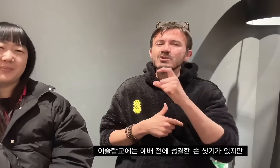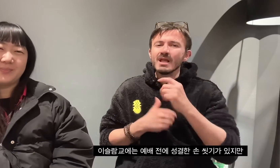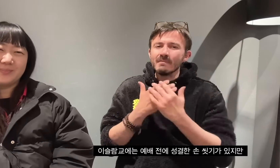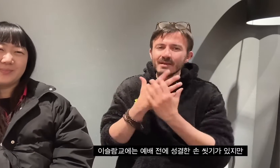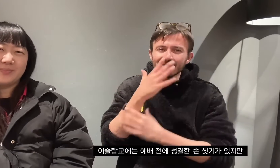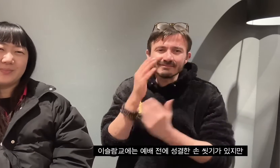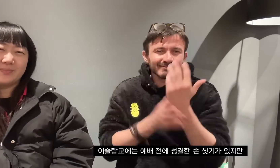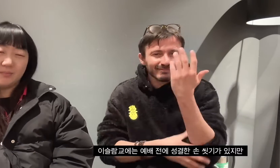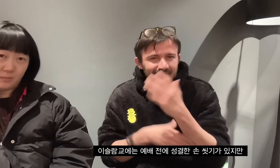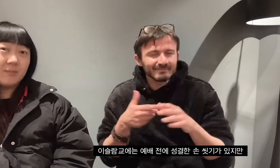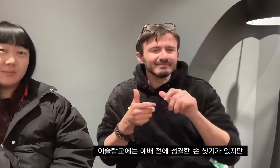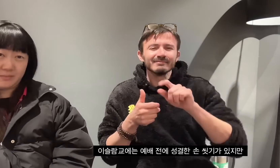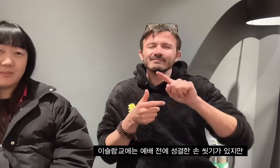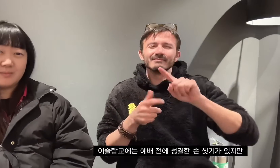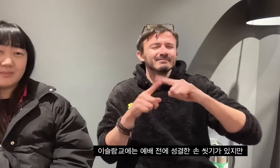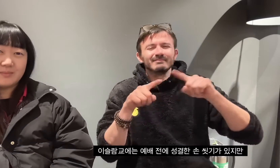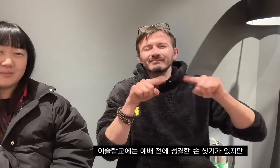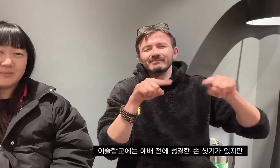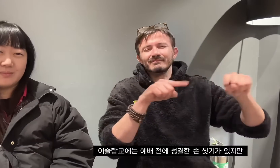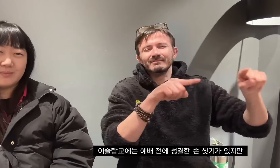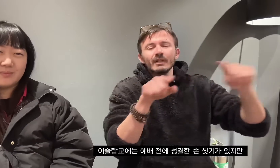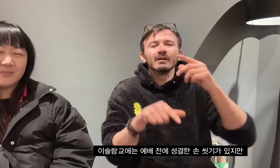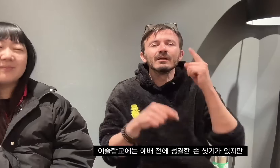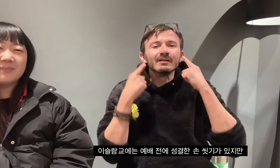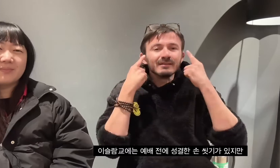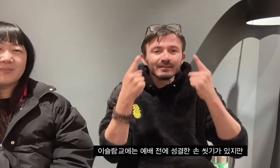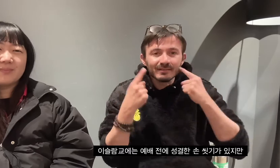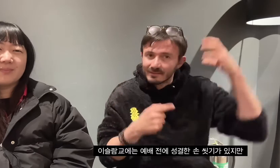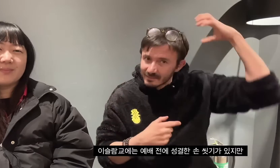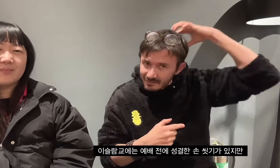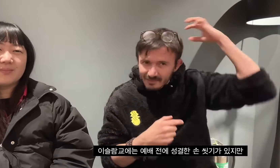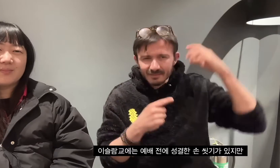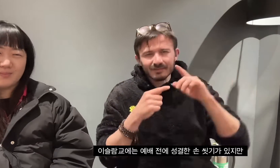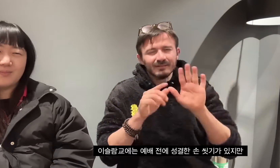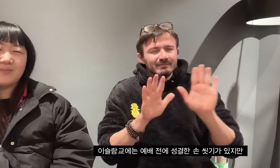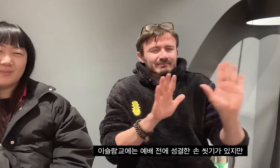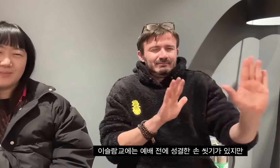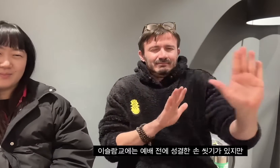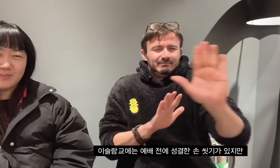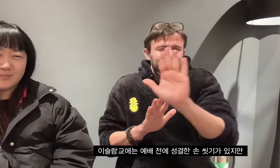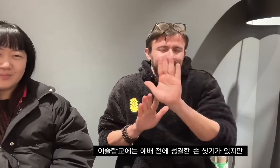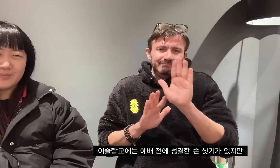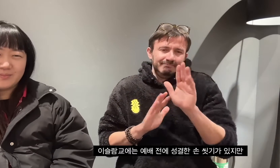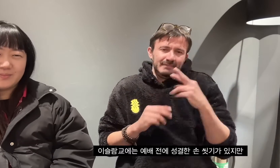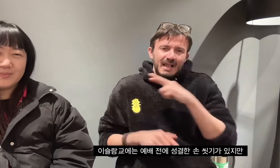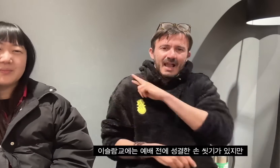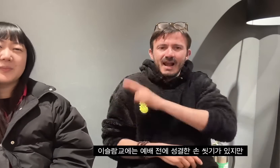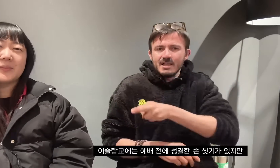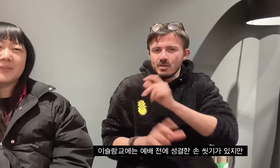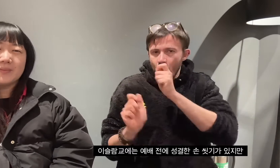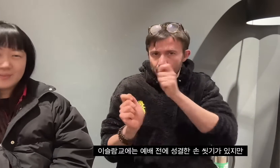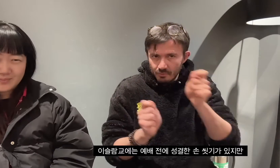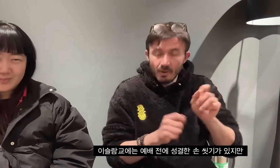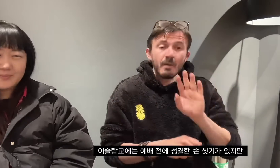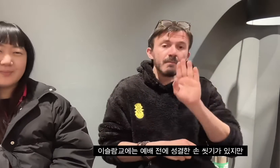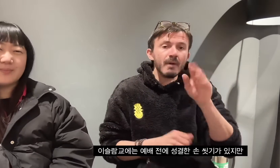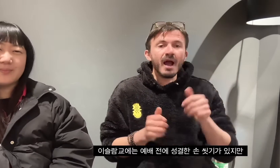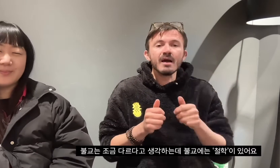and Muslims have sanctified hand washing before worship,